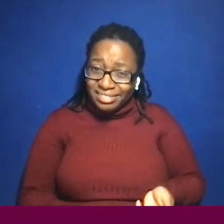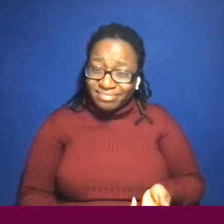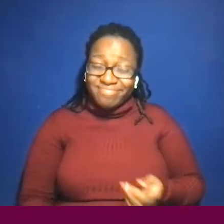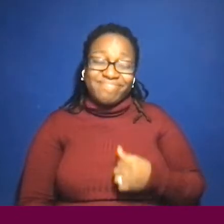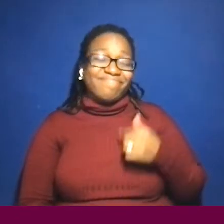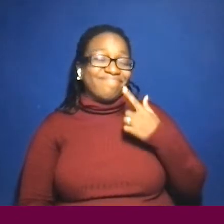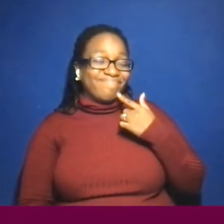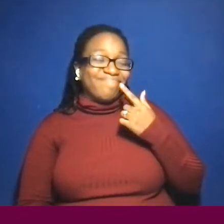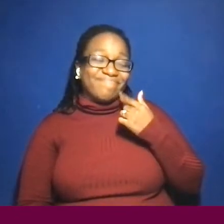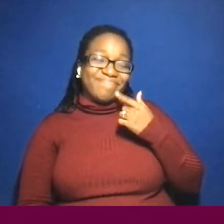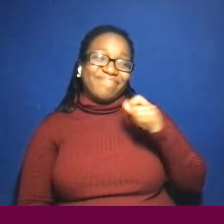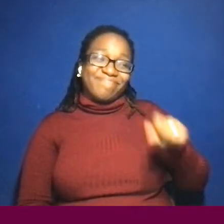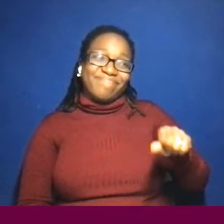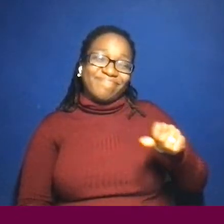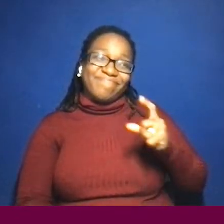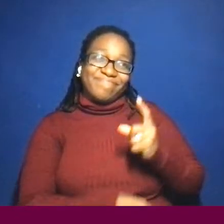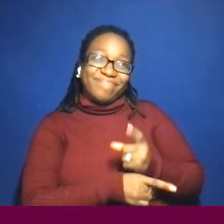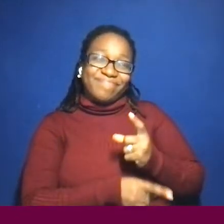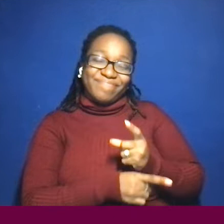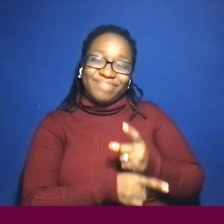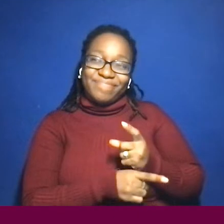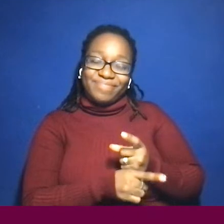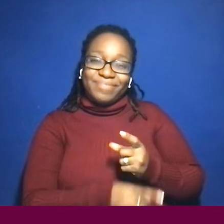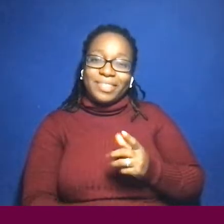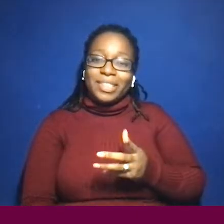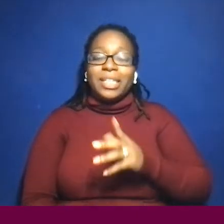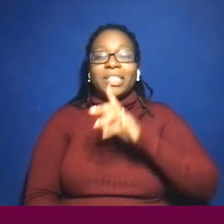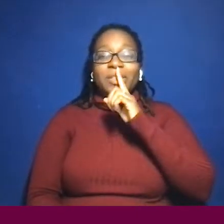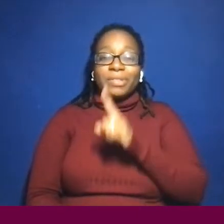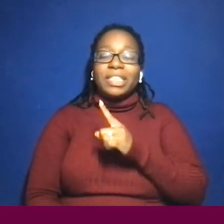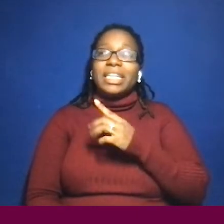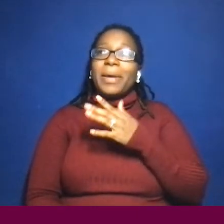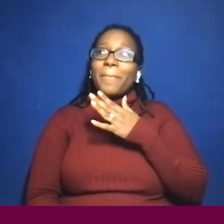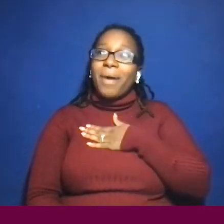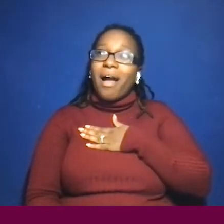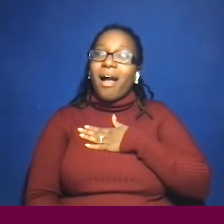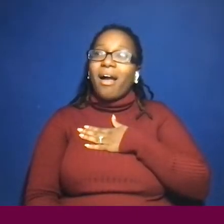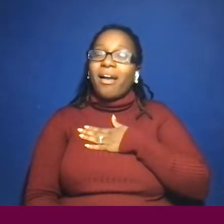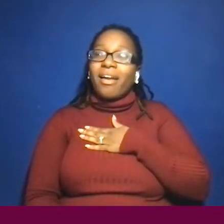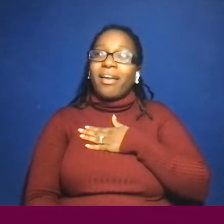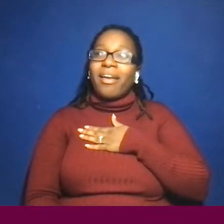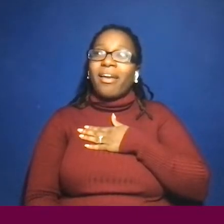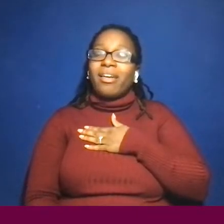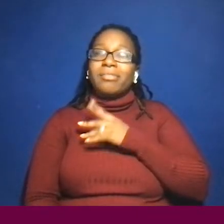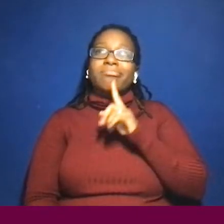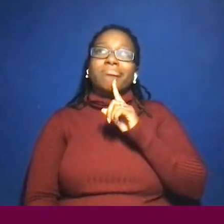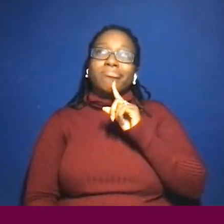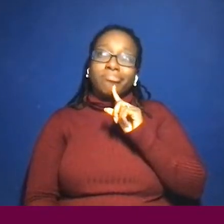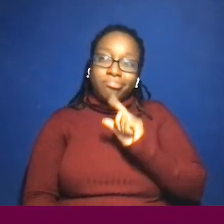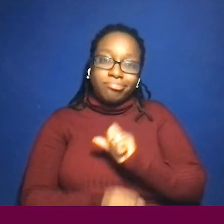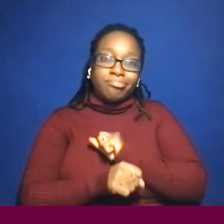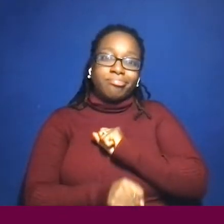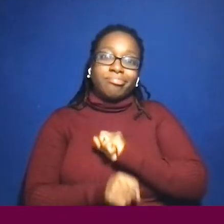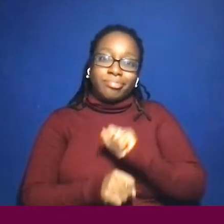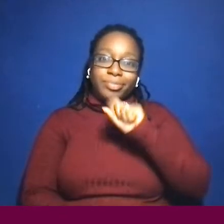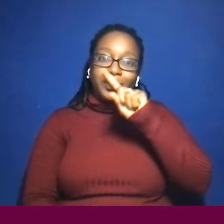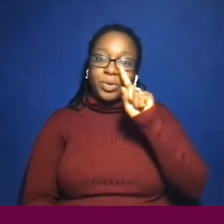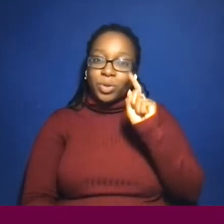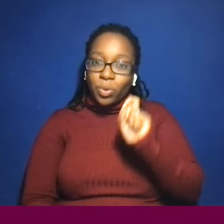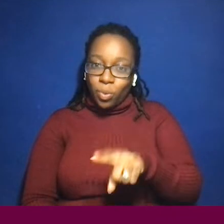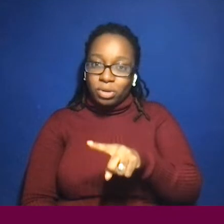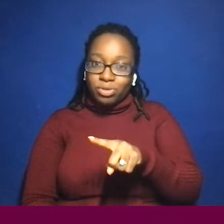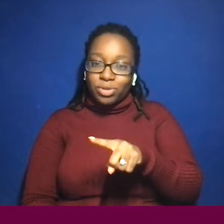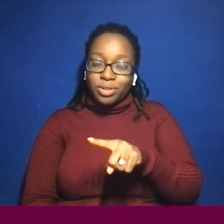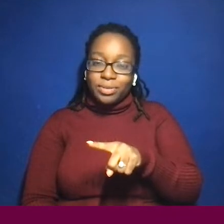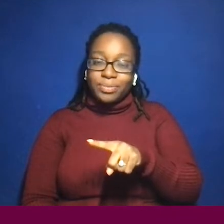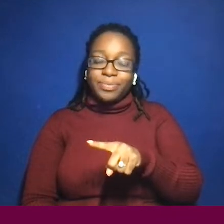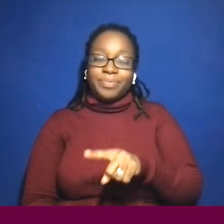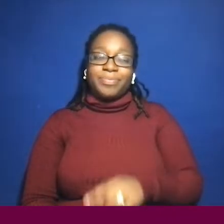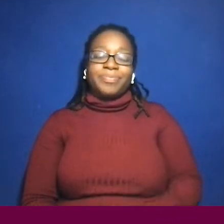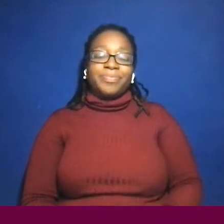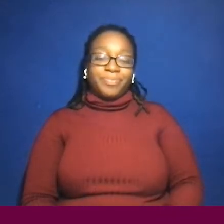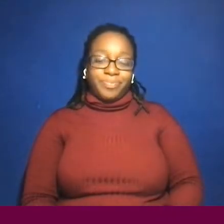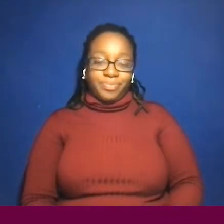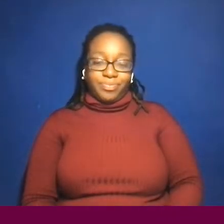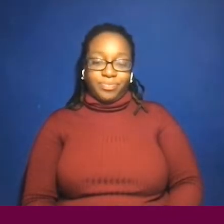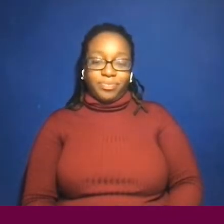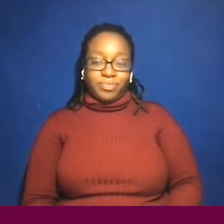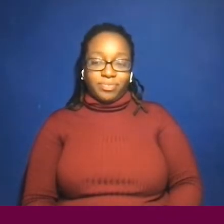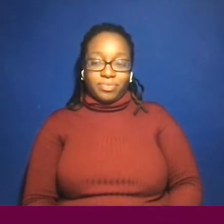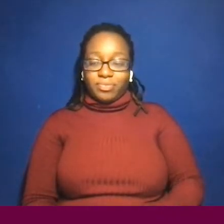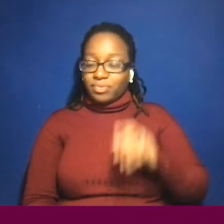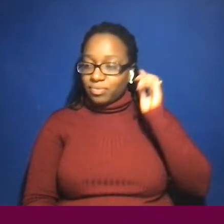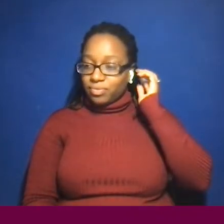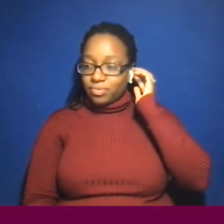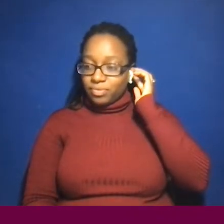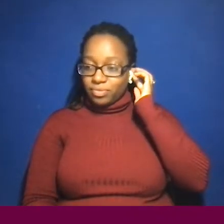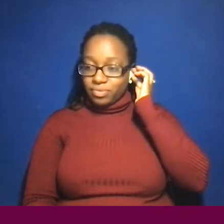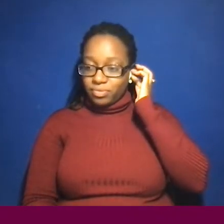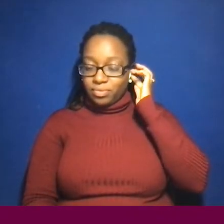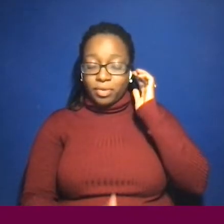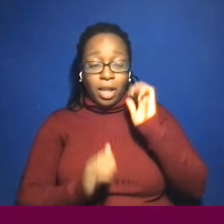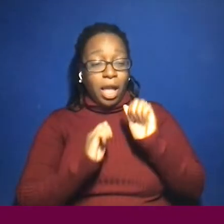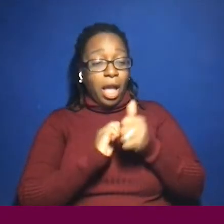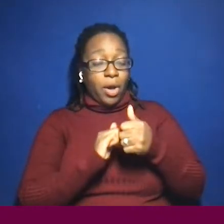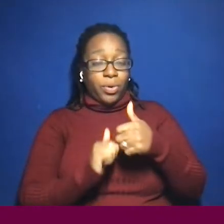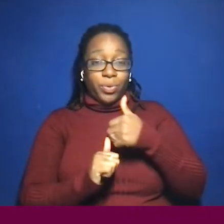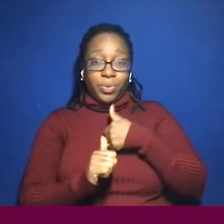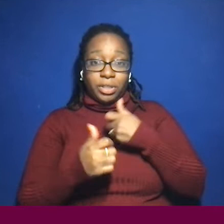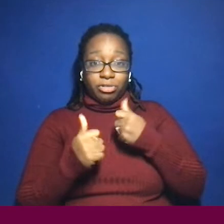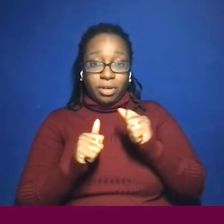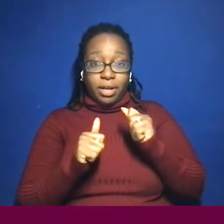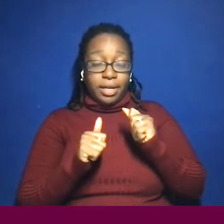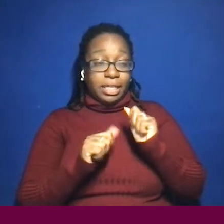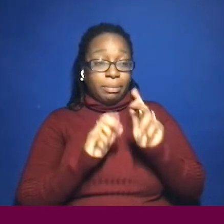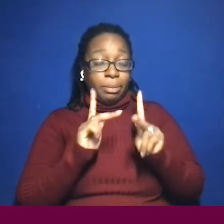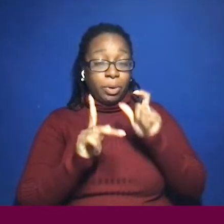So I guess, one of my real questions is, how do we convince the storytellers to tell this